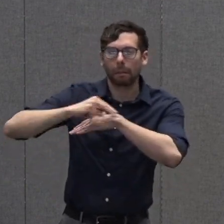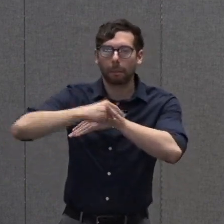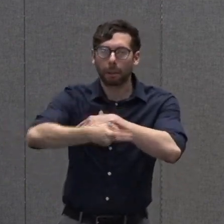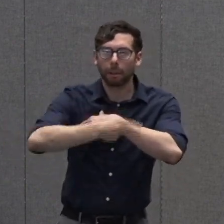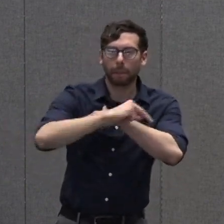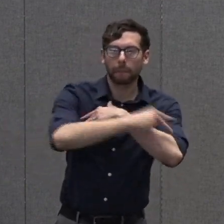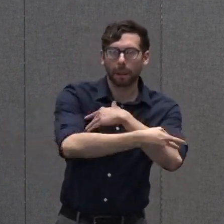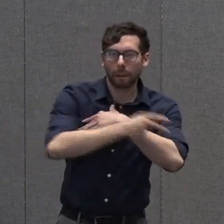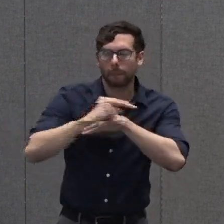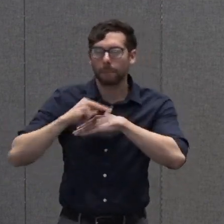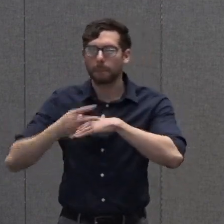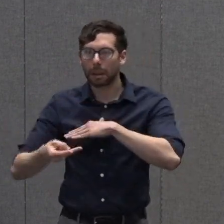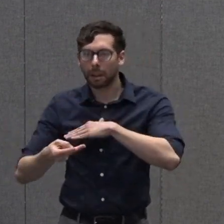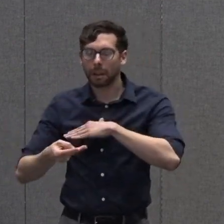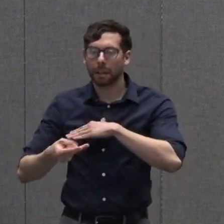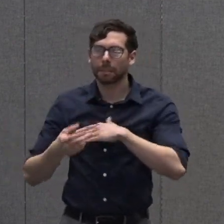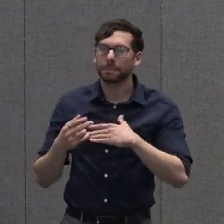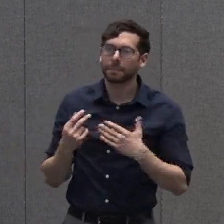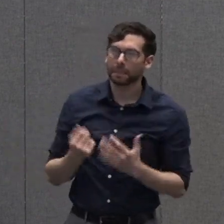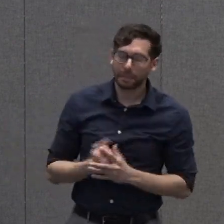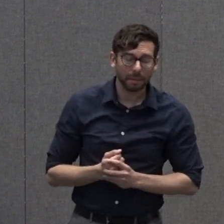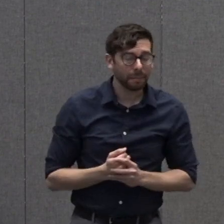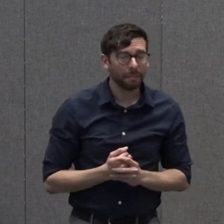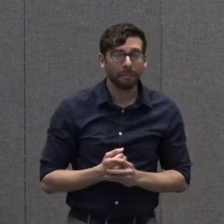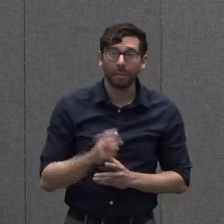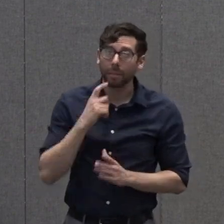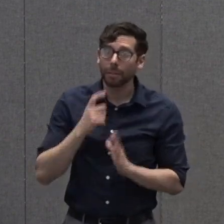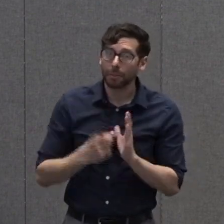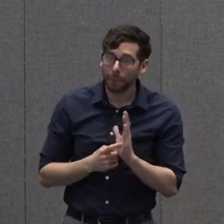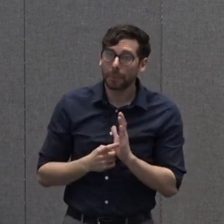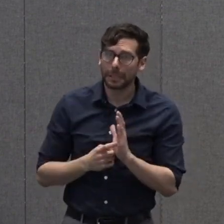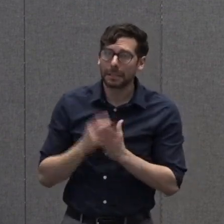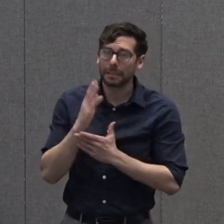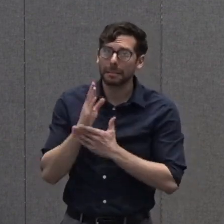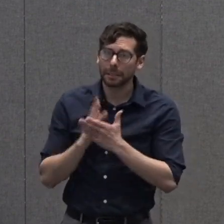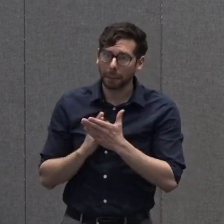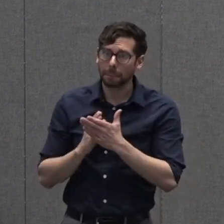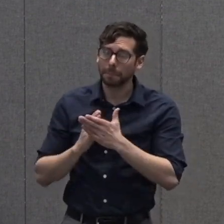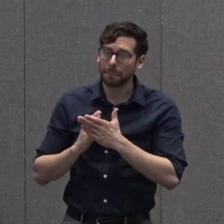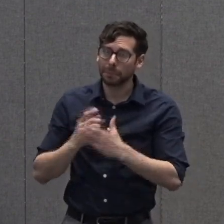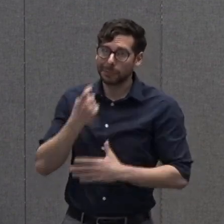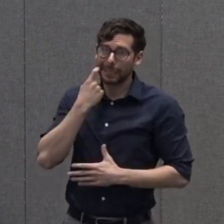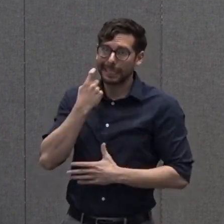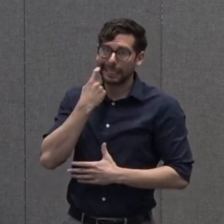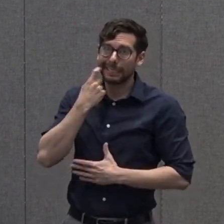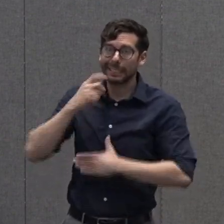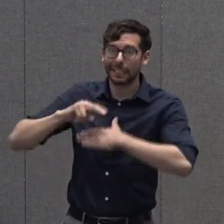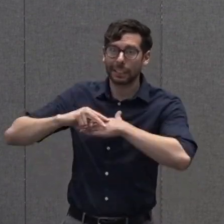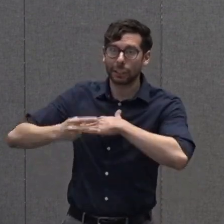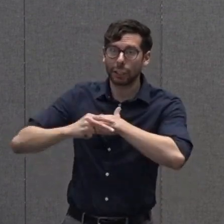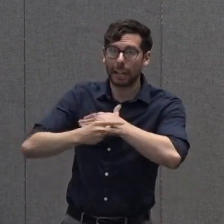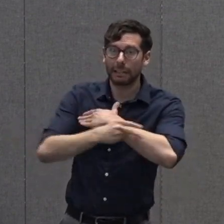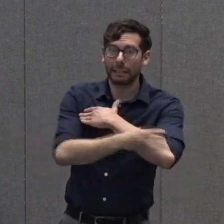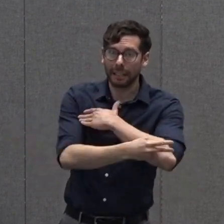And you can see that parts have shed recently, and parts are preparing to shed. Yeah, there's a piece right here